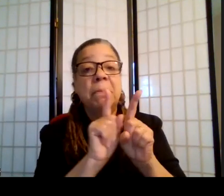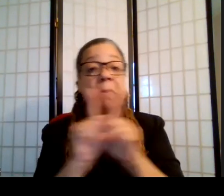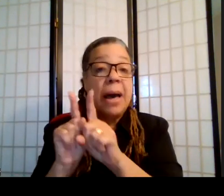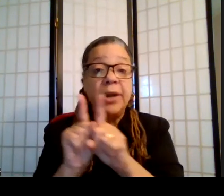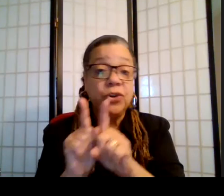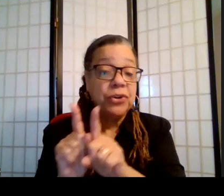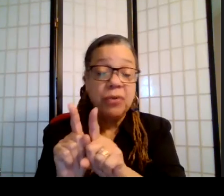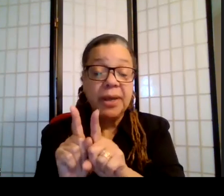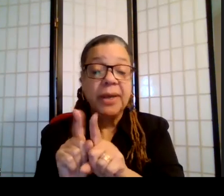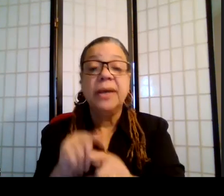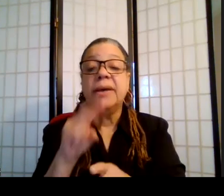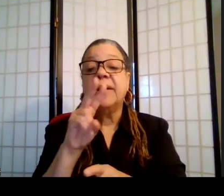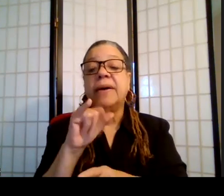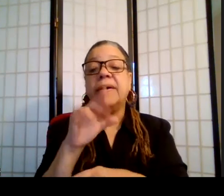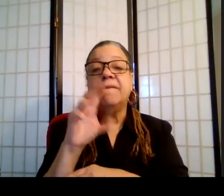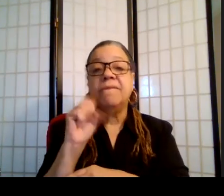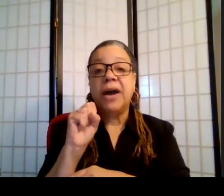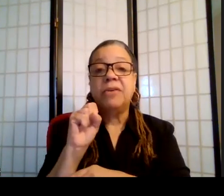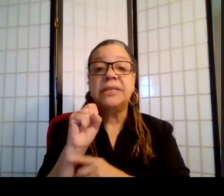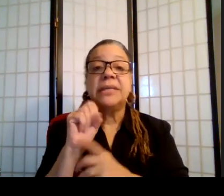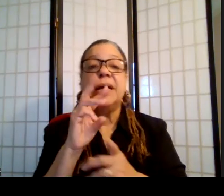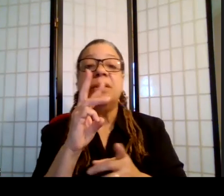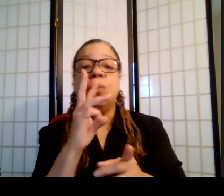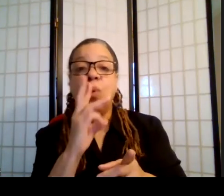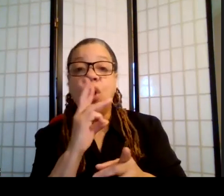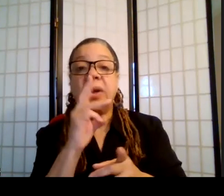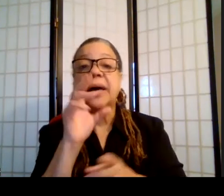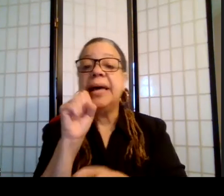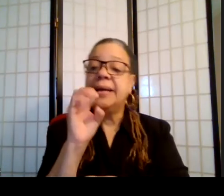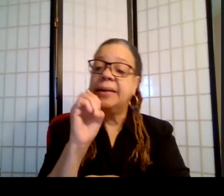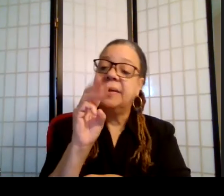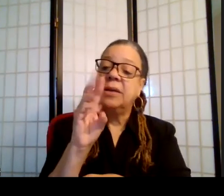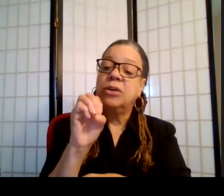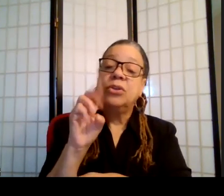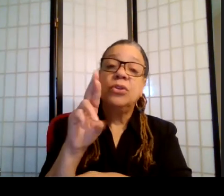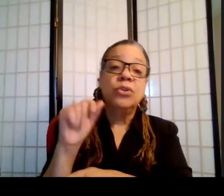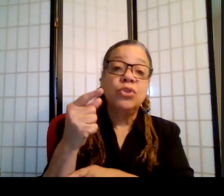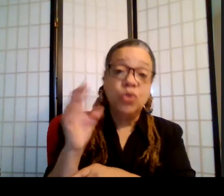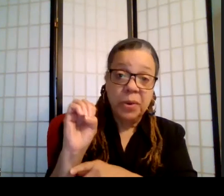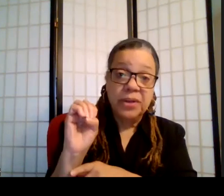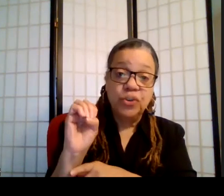virus in wastewater or sewage, have given-- have been given greater emphasis,